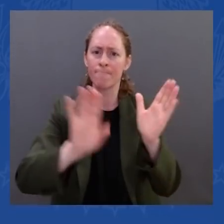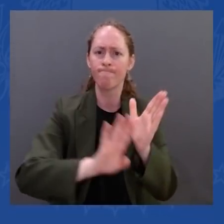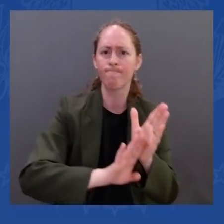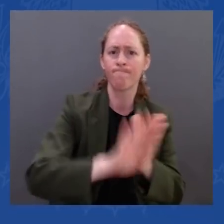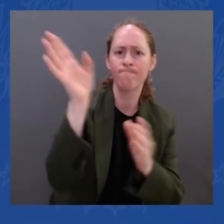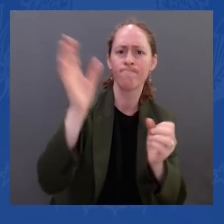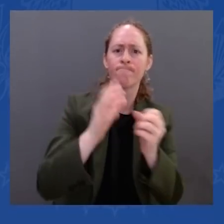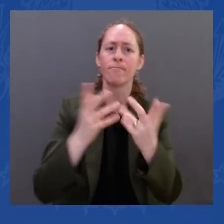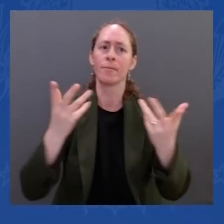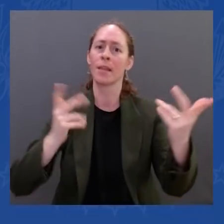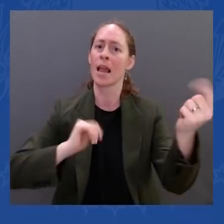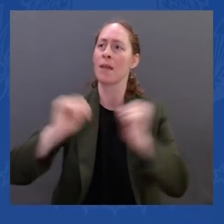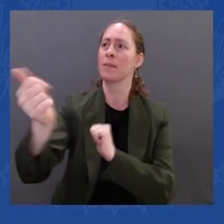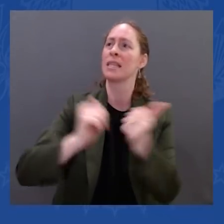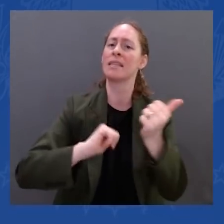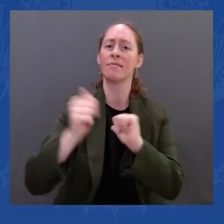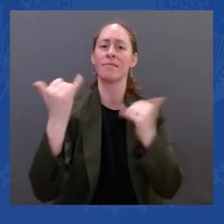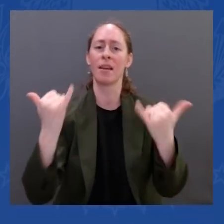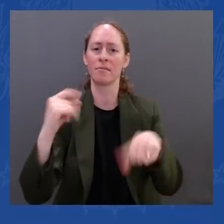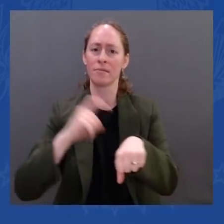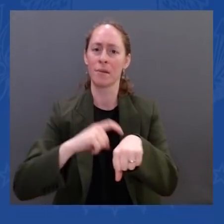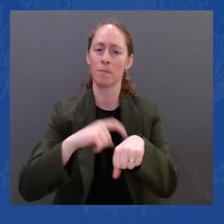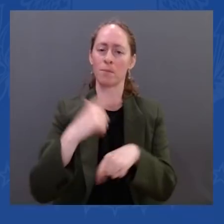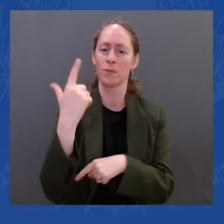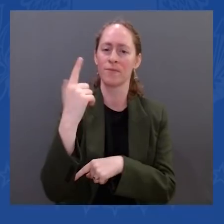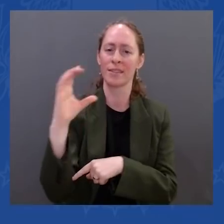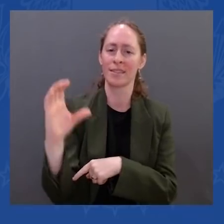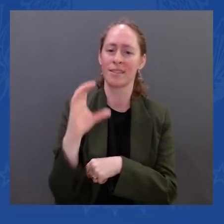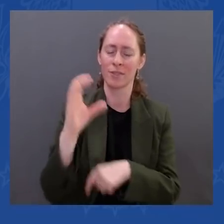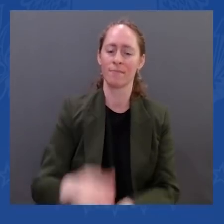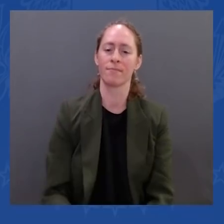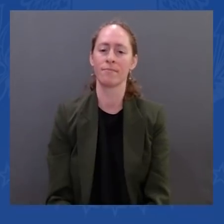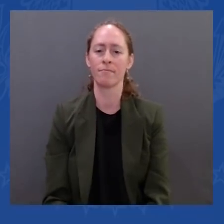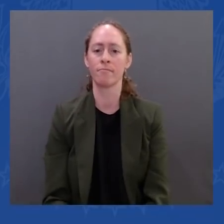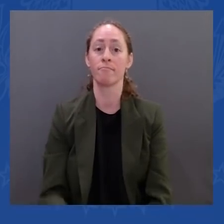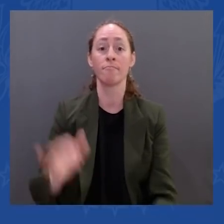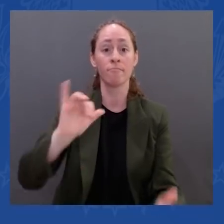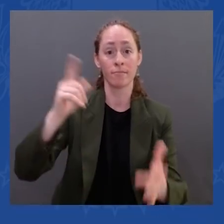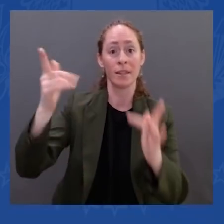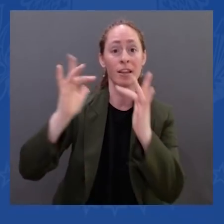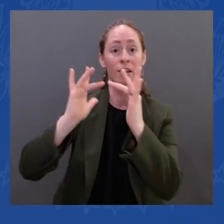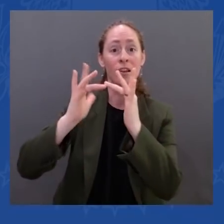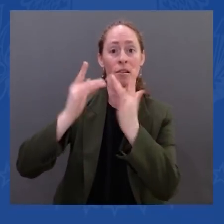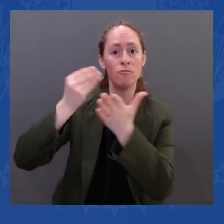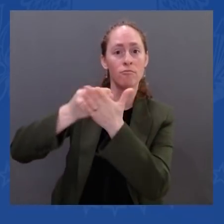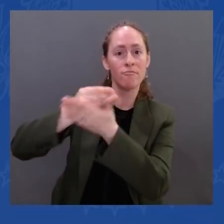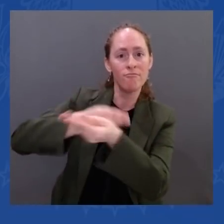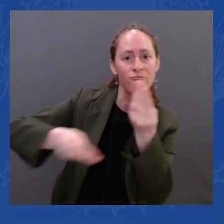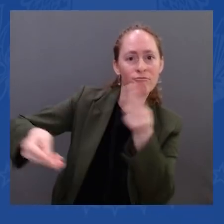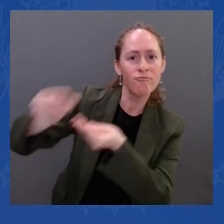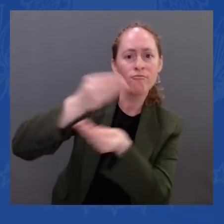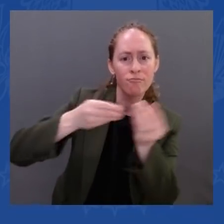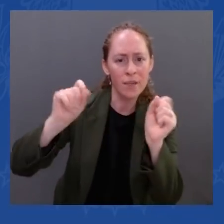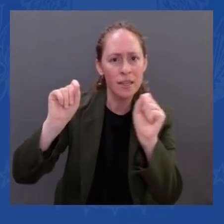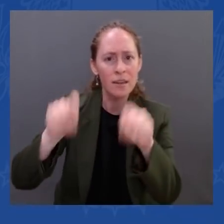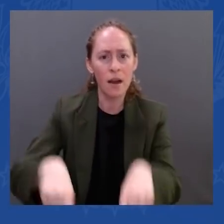protecting workers, strengthening supply chains, and tackling corruption that robs nations of their ability